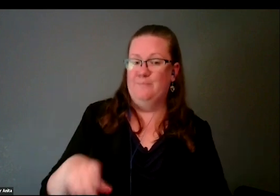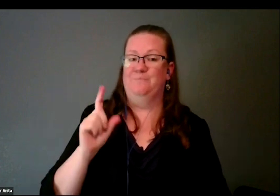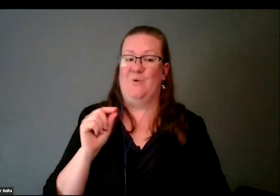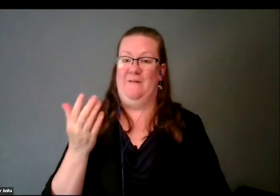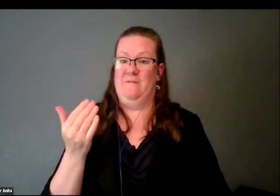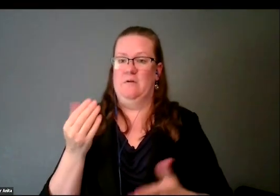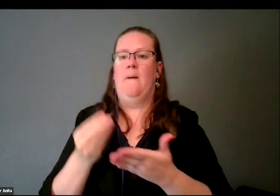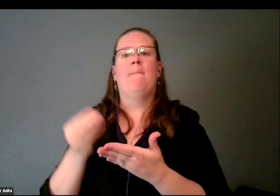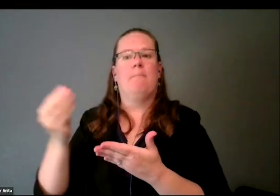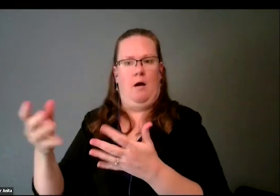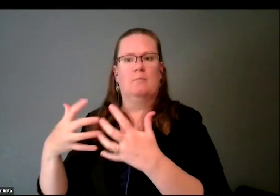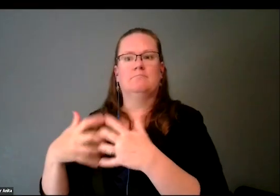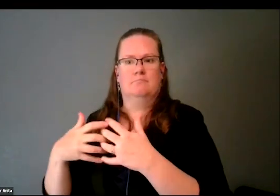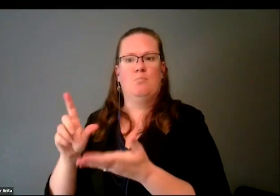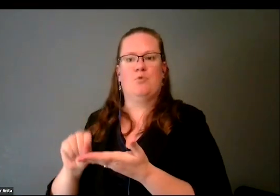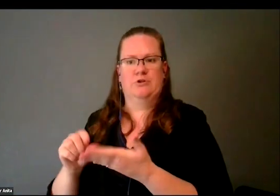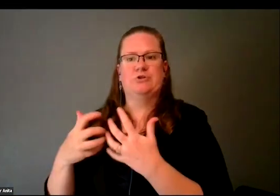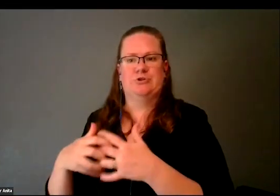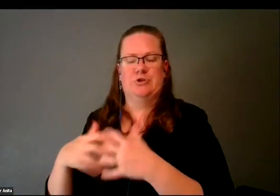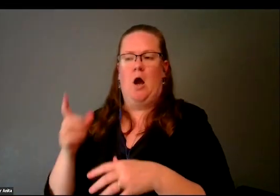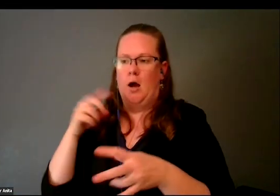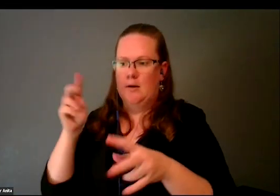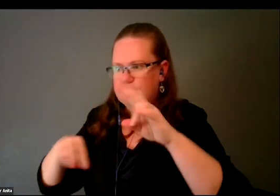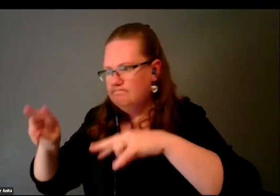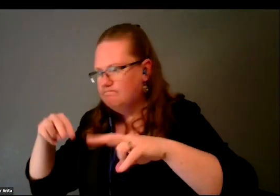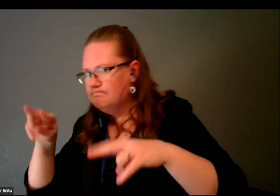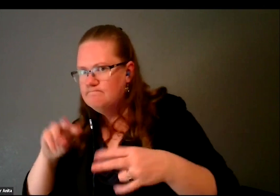and did a bit of exploring there about how we could use this with our students.